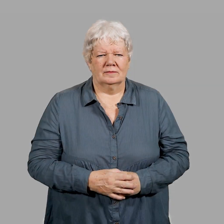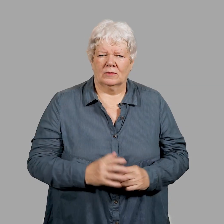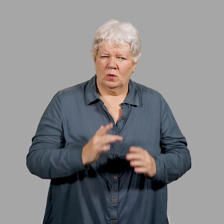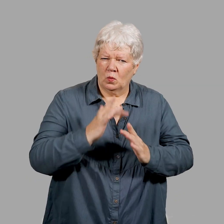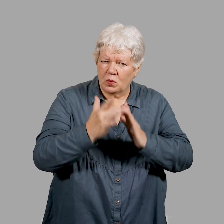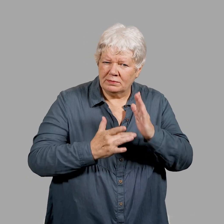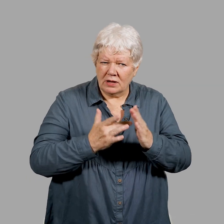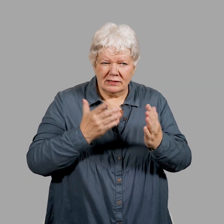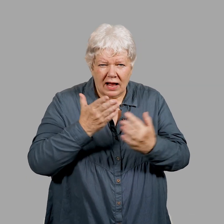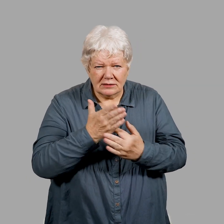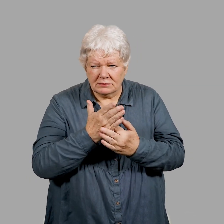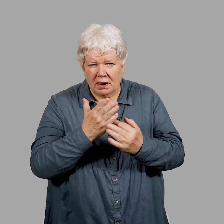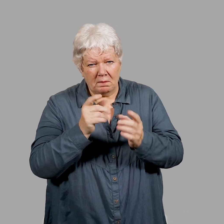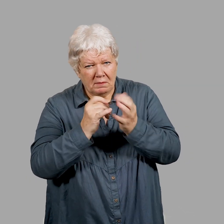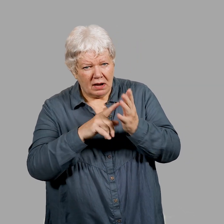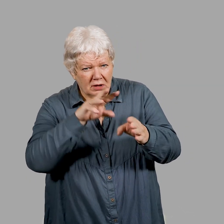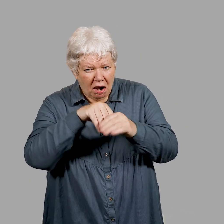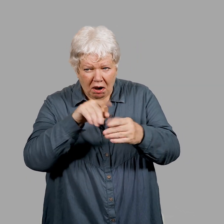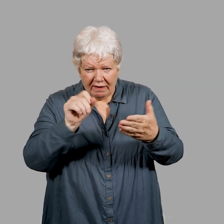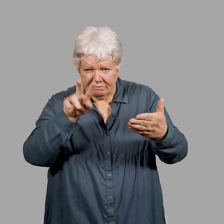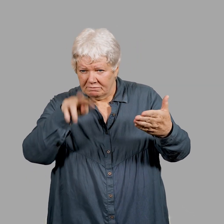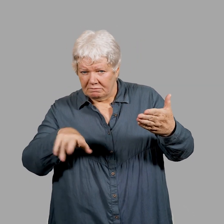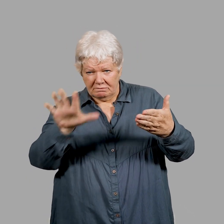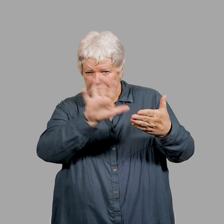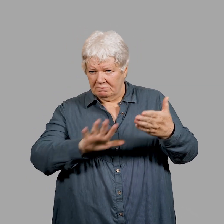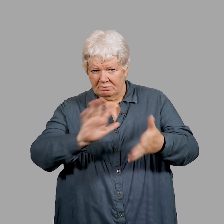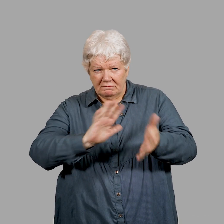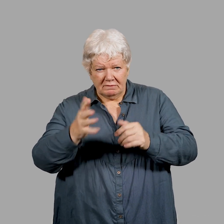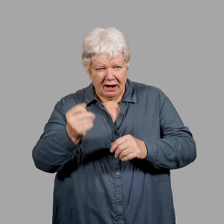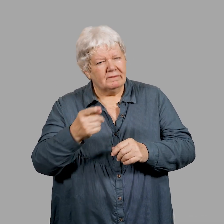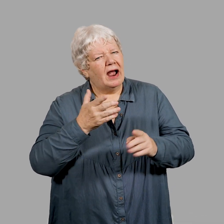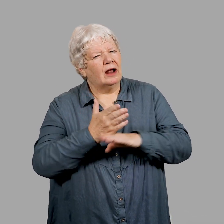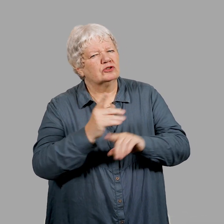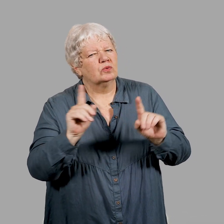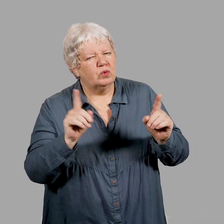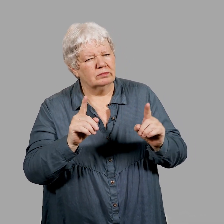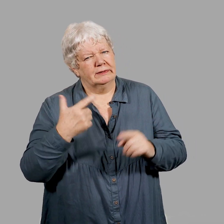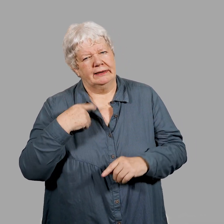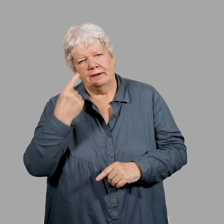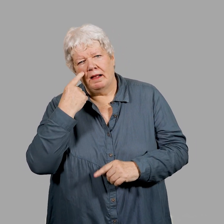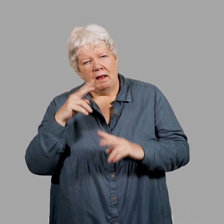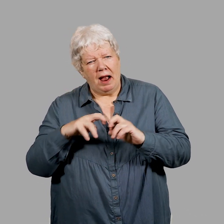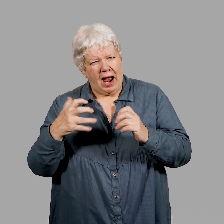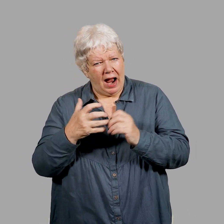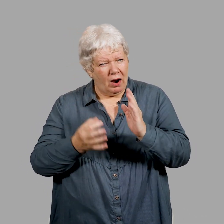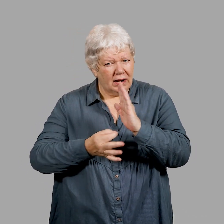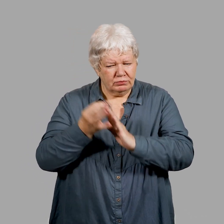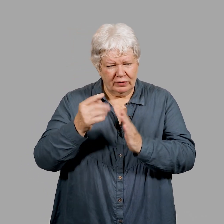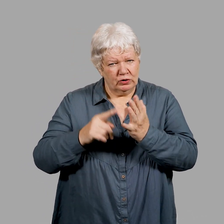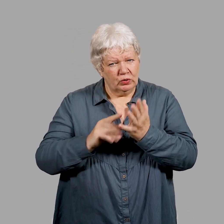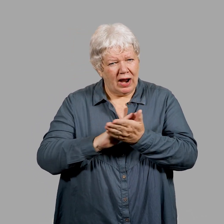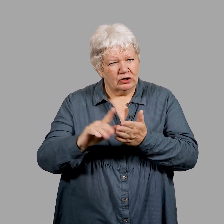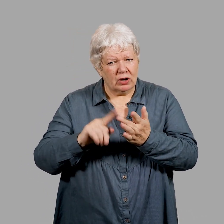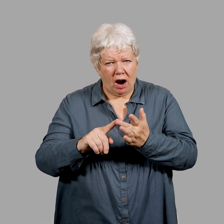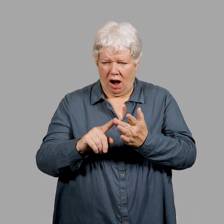Action: Investigate options to improve the accessibility of all UHI